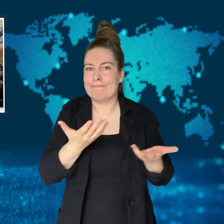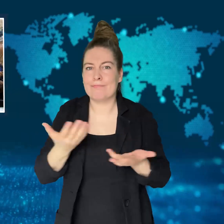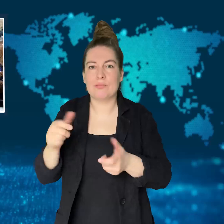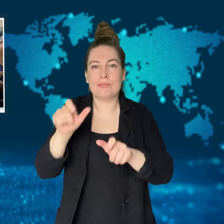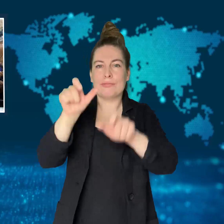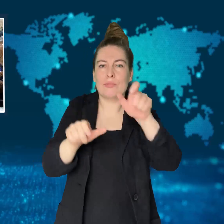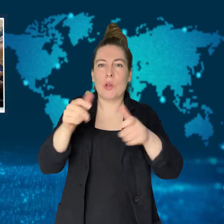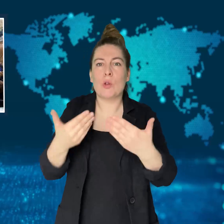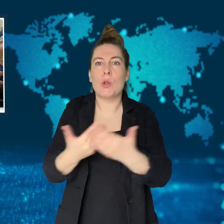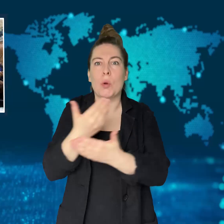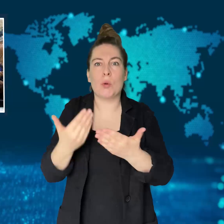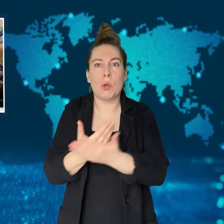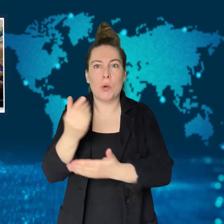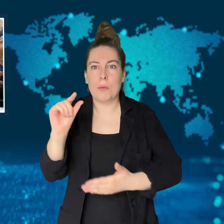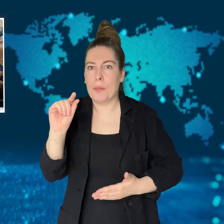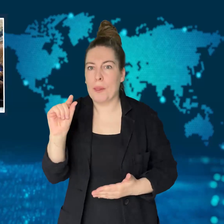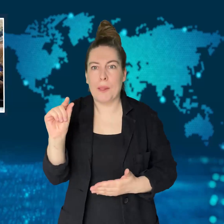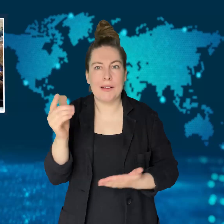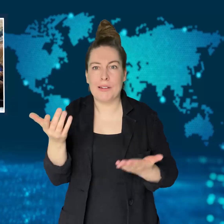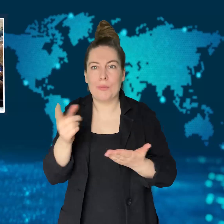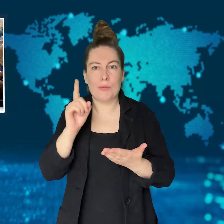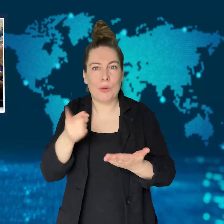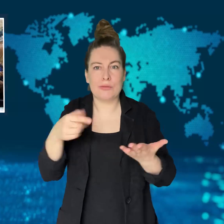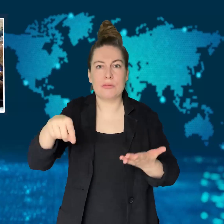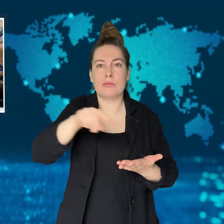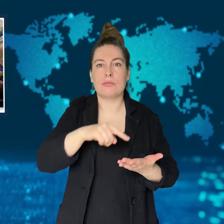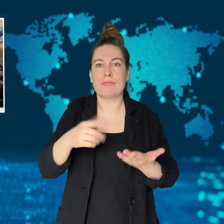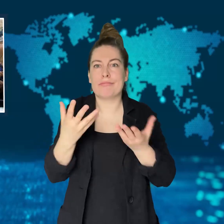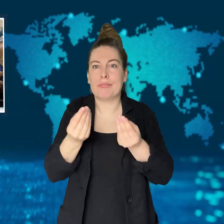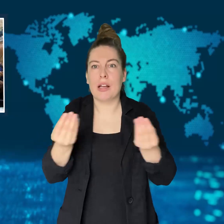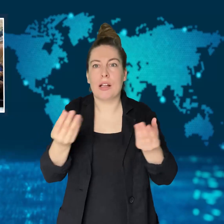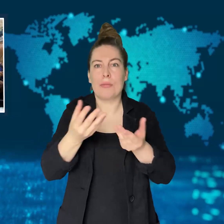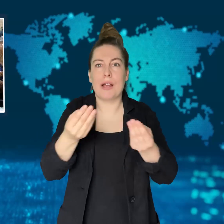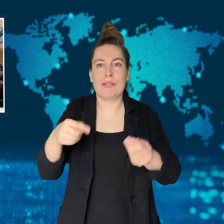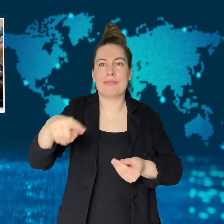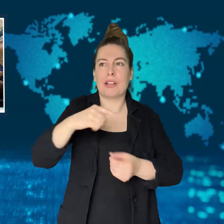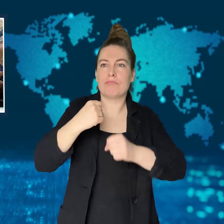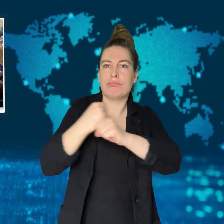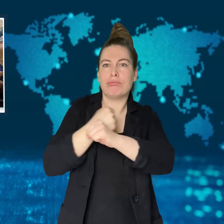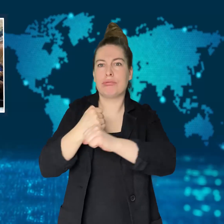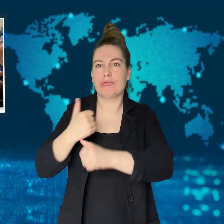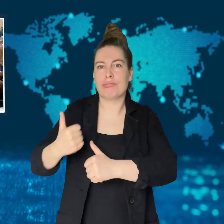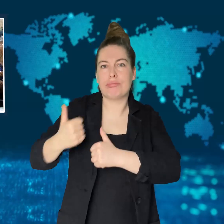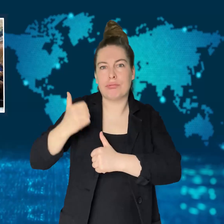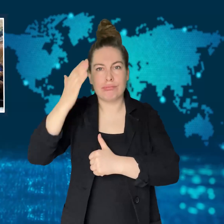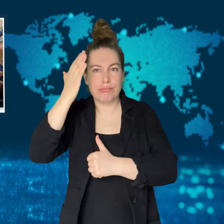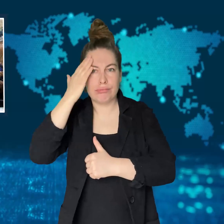The fighting force is aging, and younger Germans